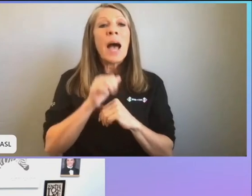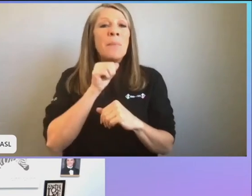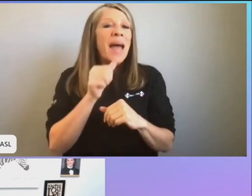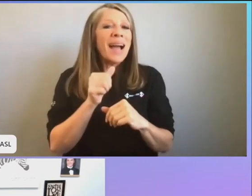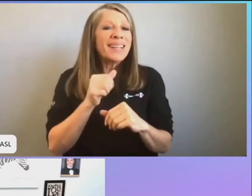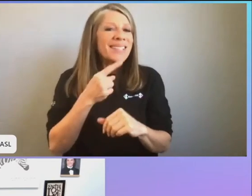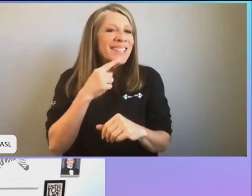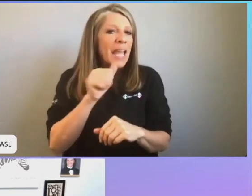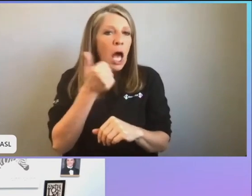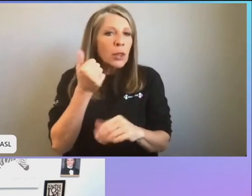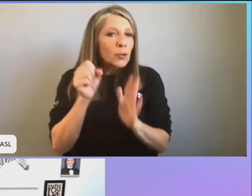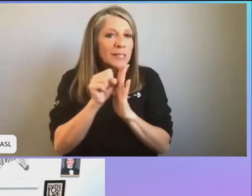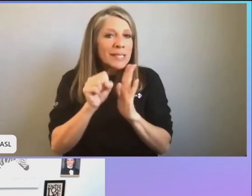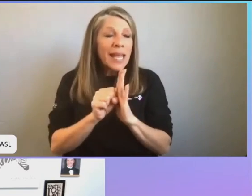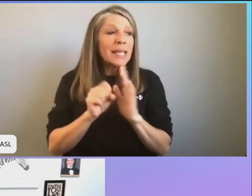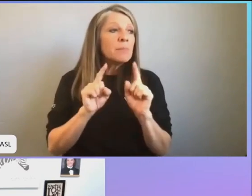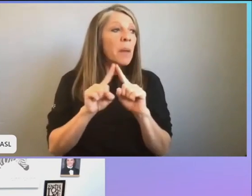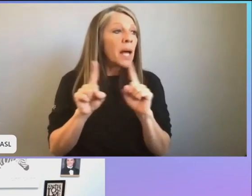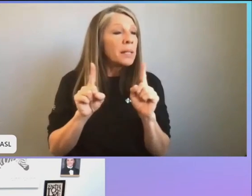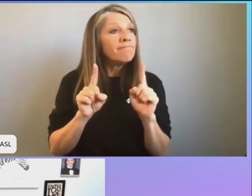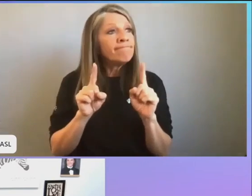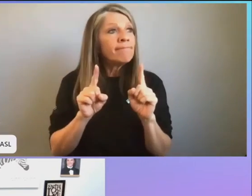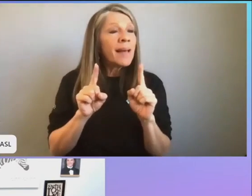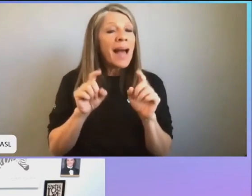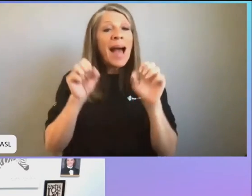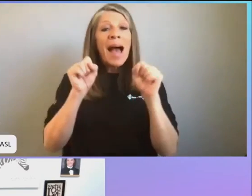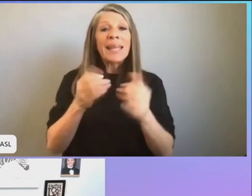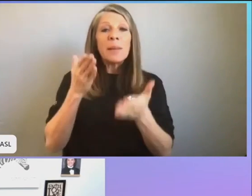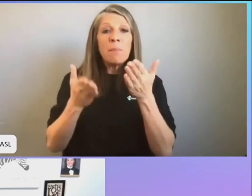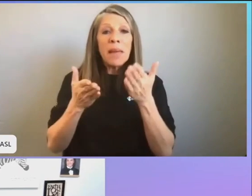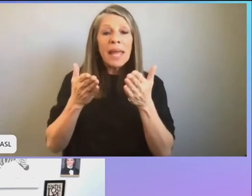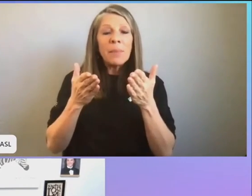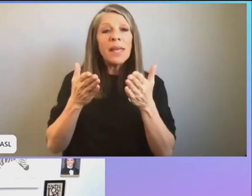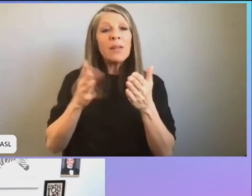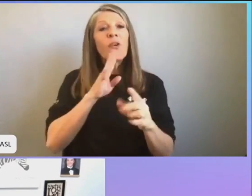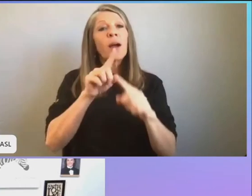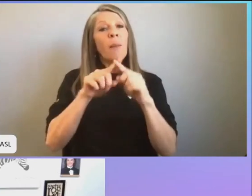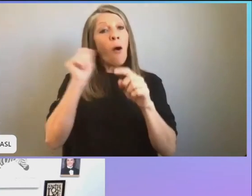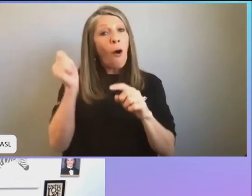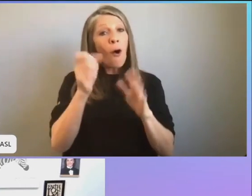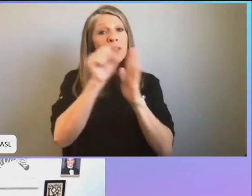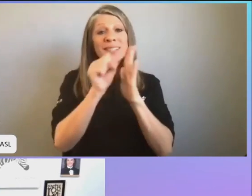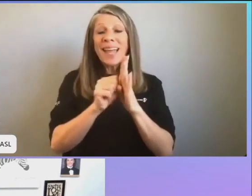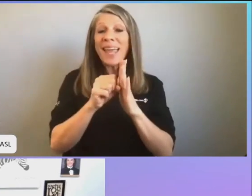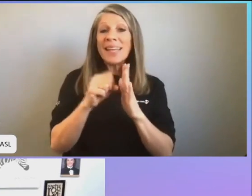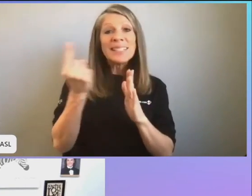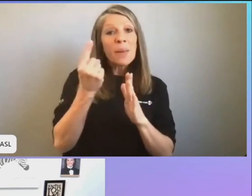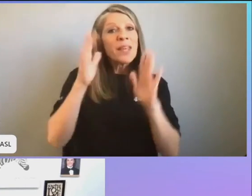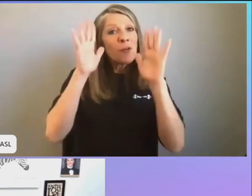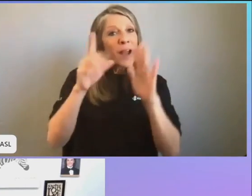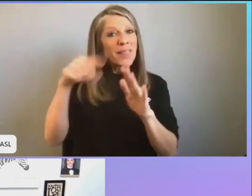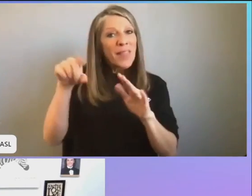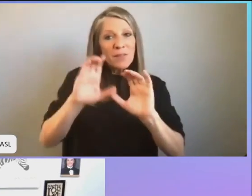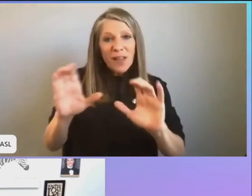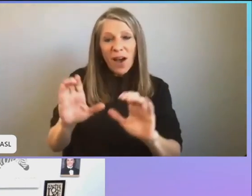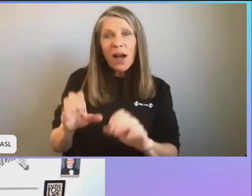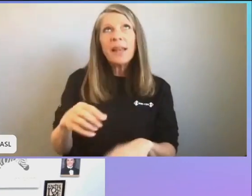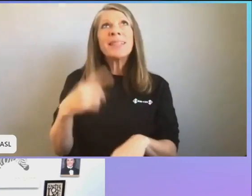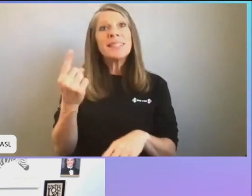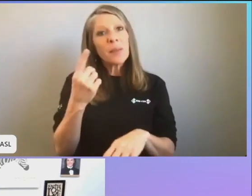disabilities but also people with language access needs. I'm not going to call it any other states because I could